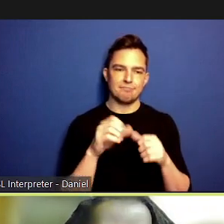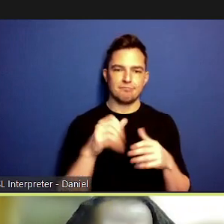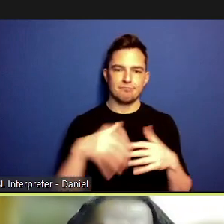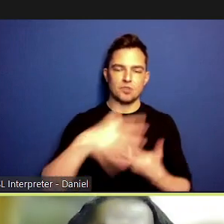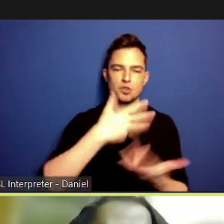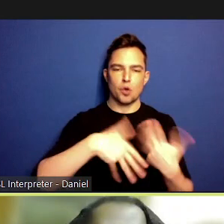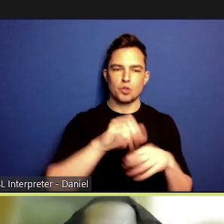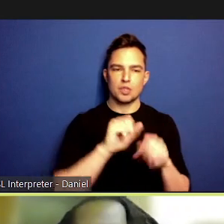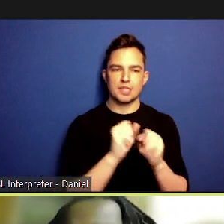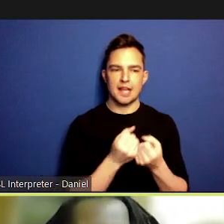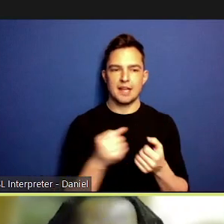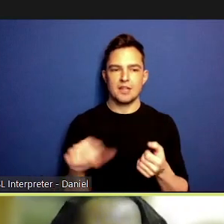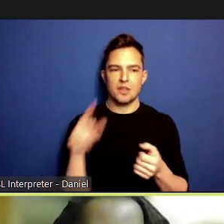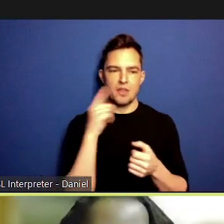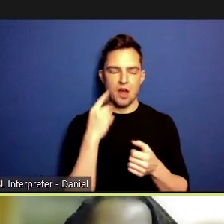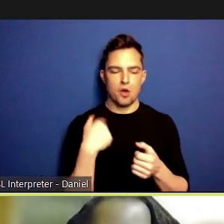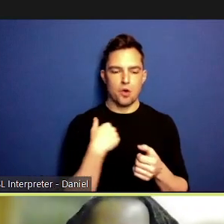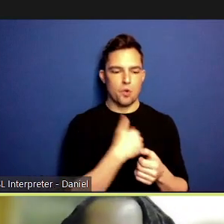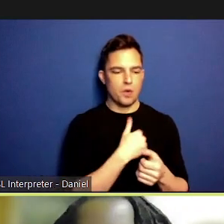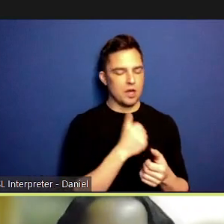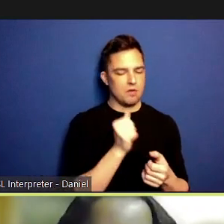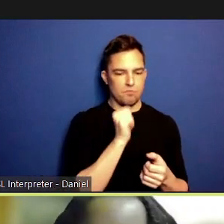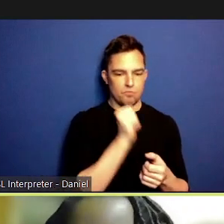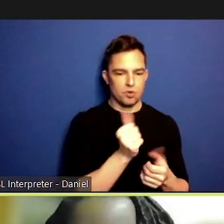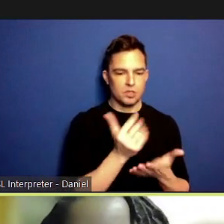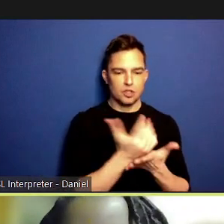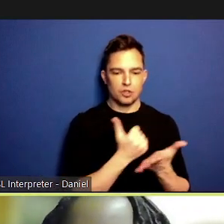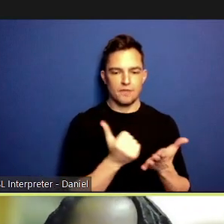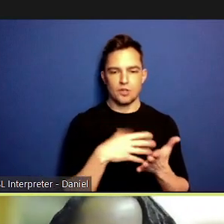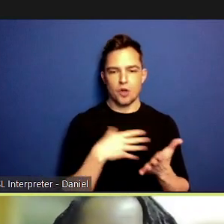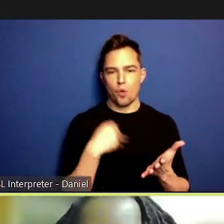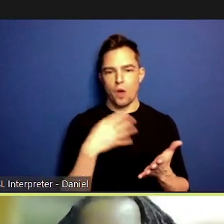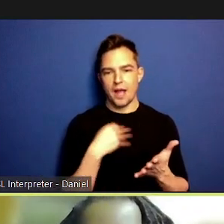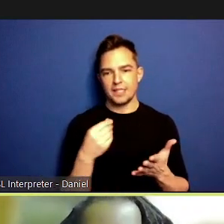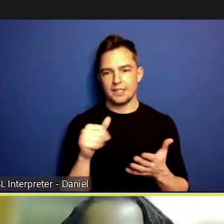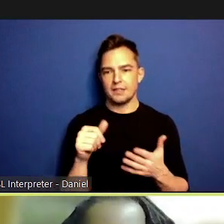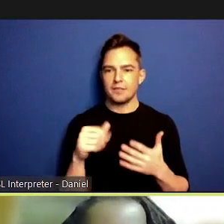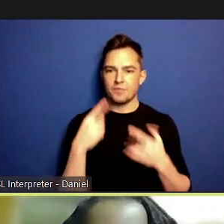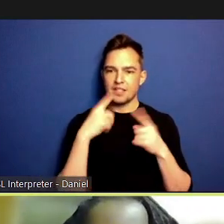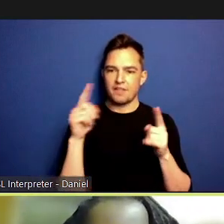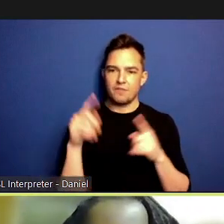of the kind of care that white affluent people would get.